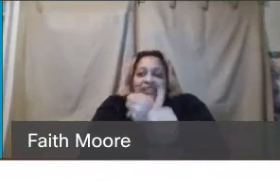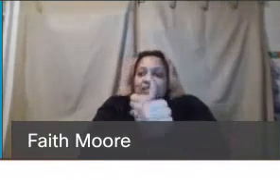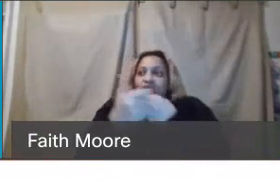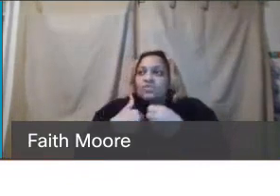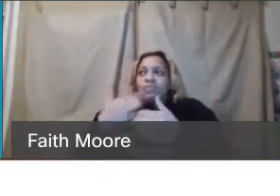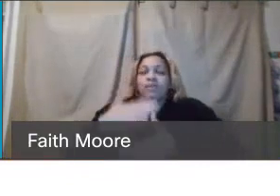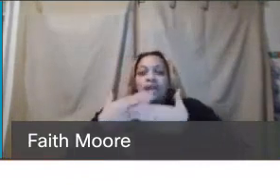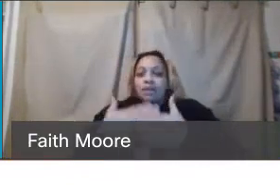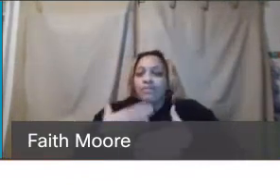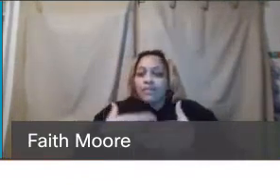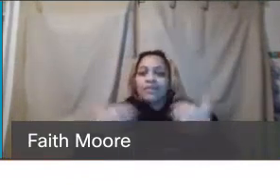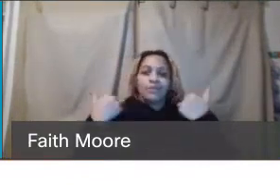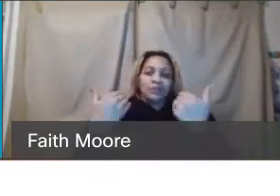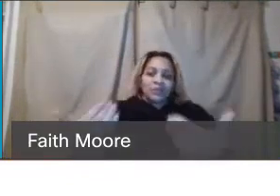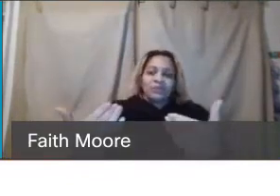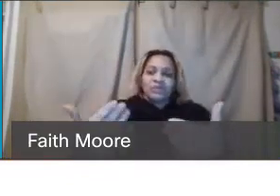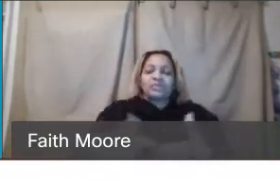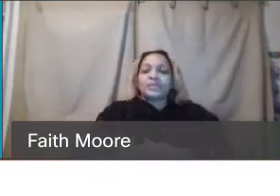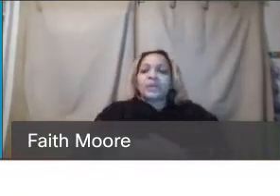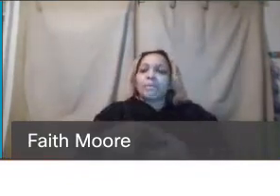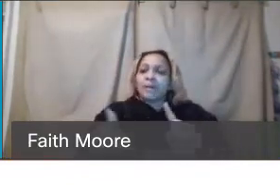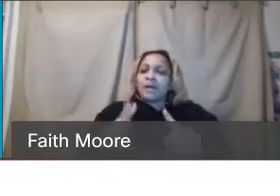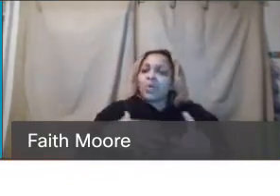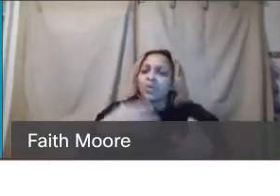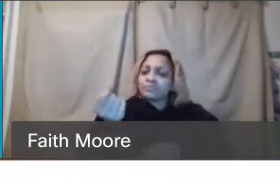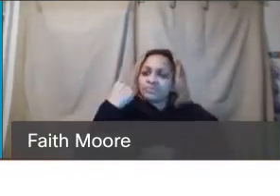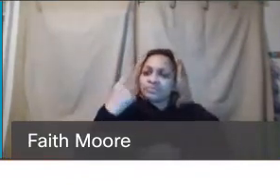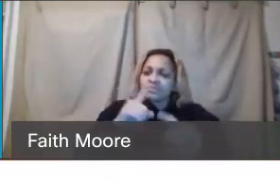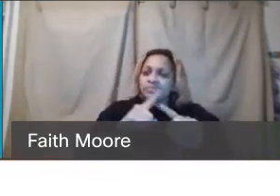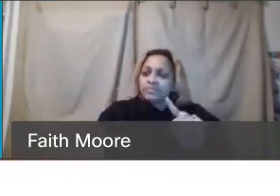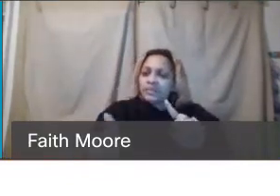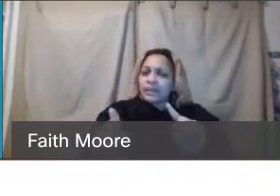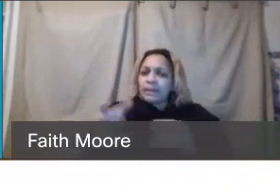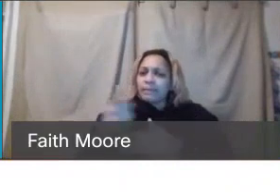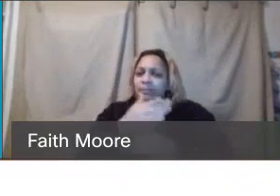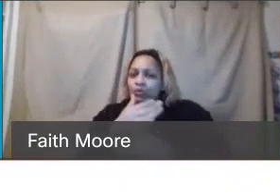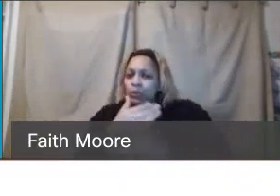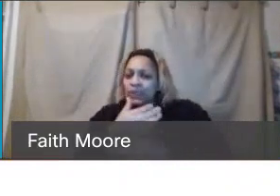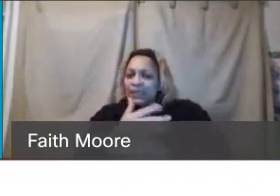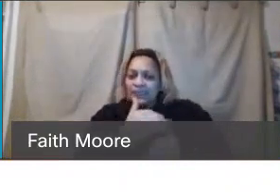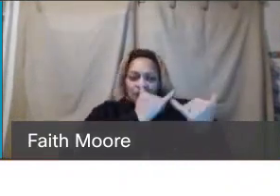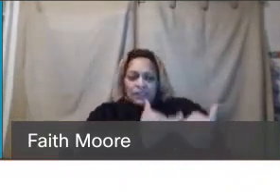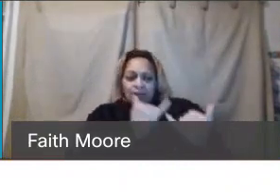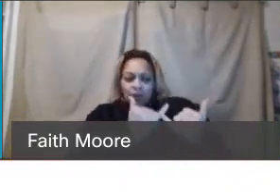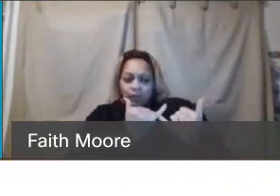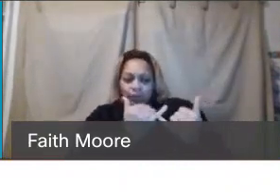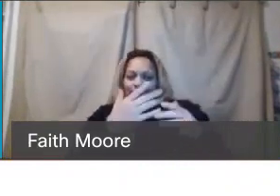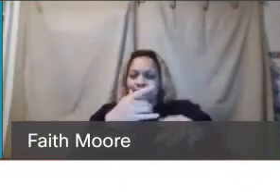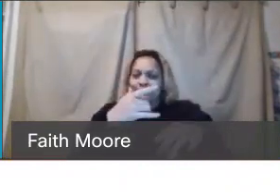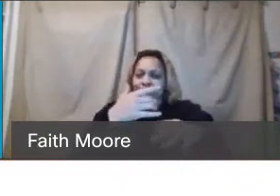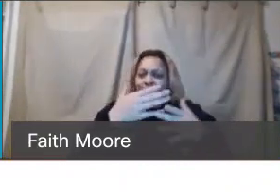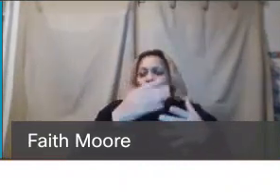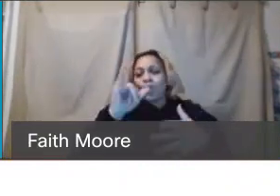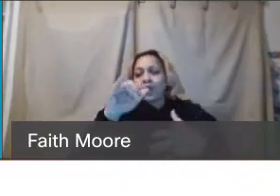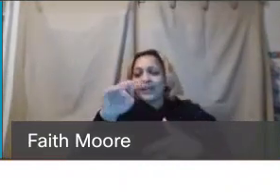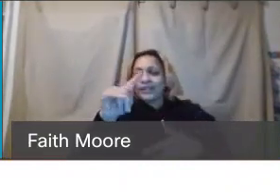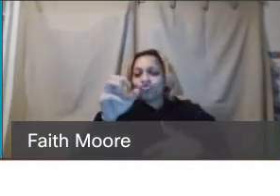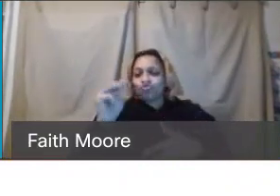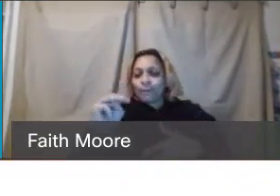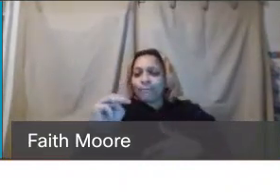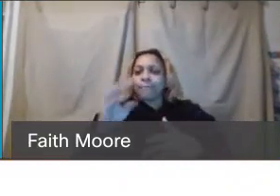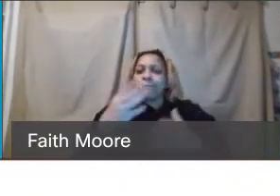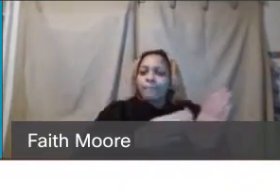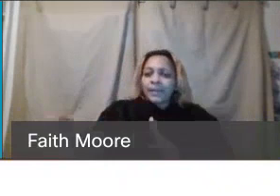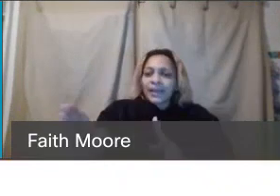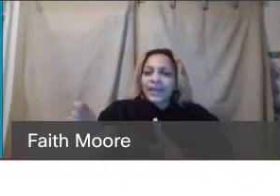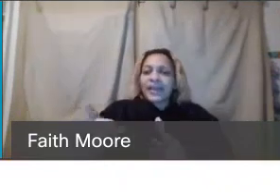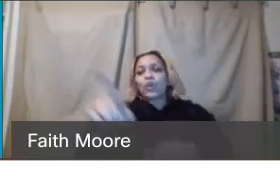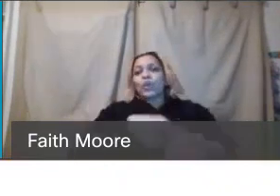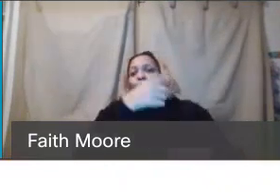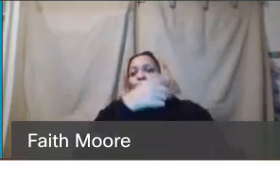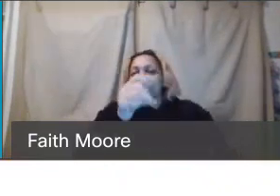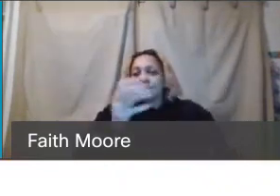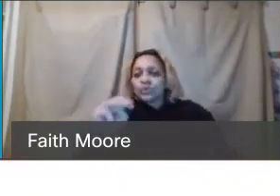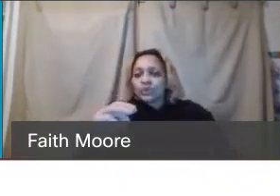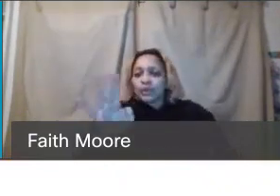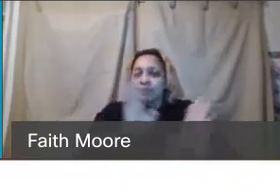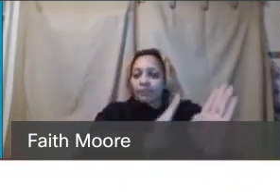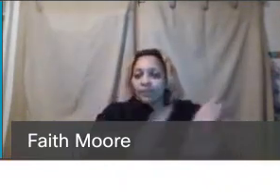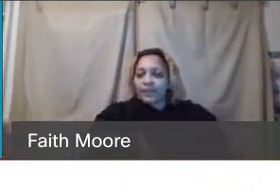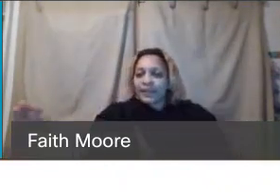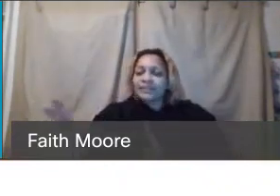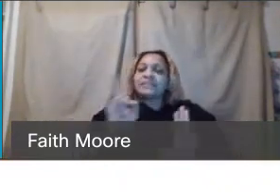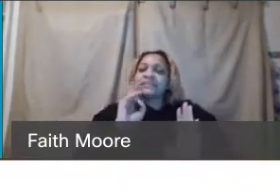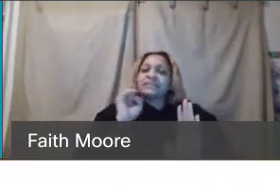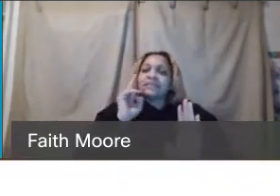I just wanted to understand, kind of some of the differences between the interim plan and what the more long term plan might be. So, an example is the closer closure this, the plane at main avenue. It looks like that's going to be flex posts for.